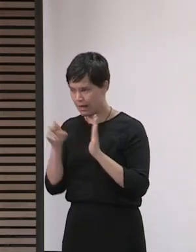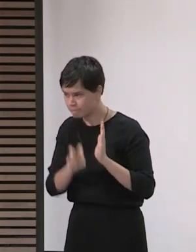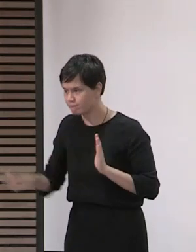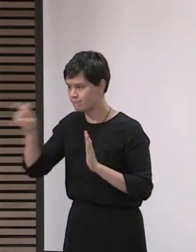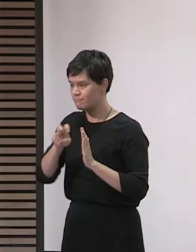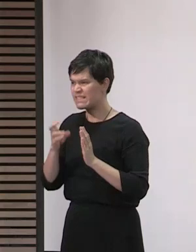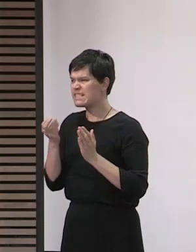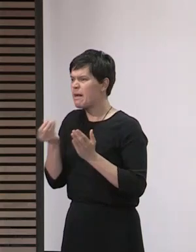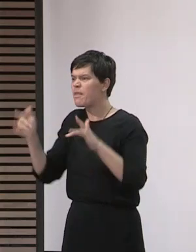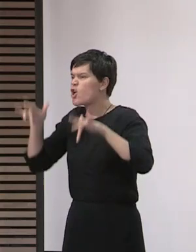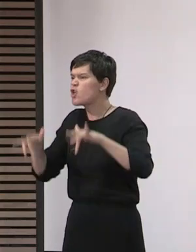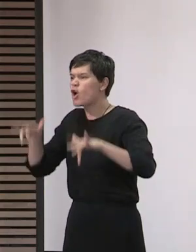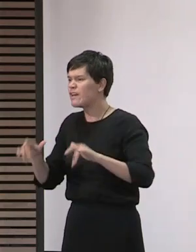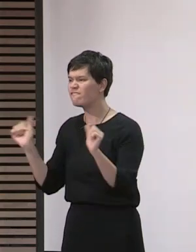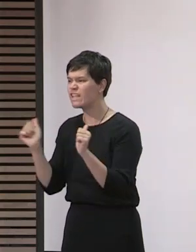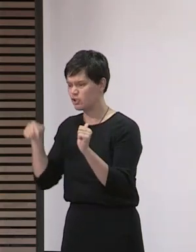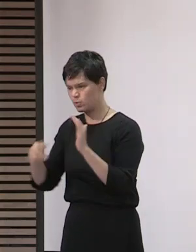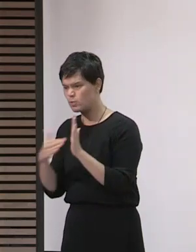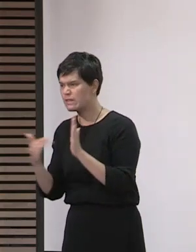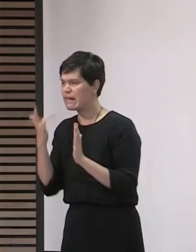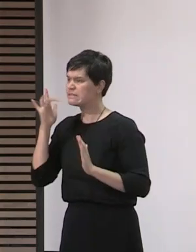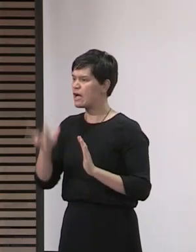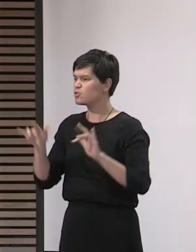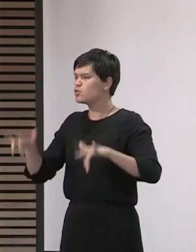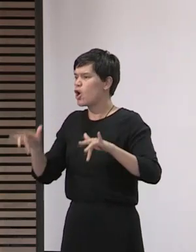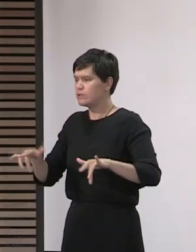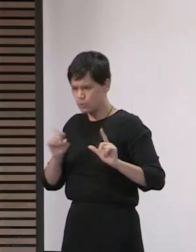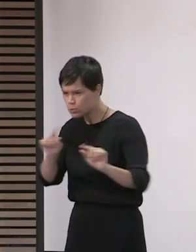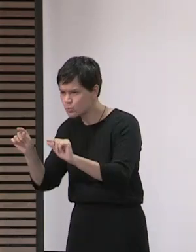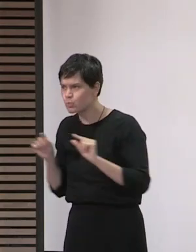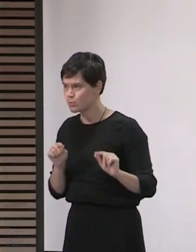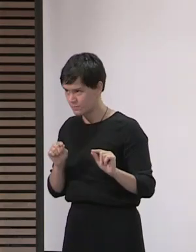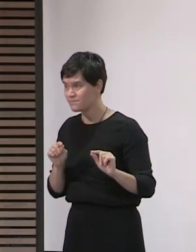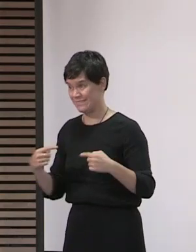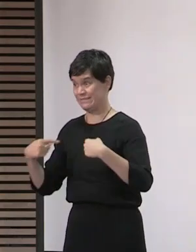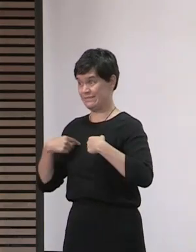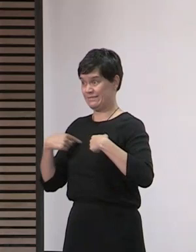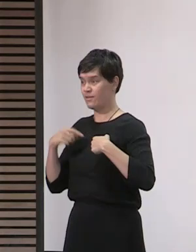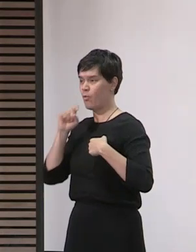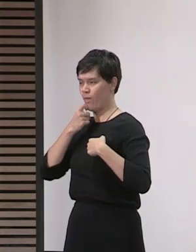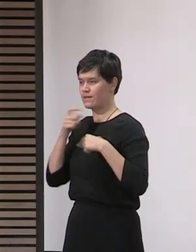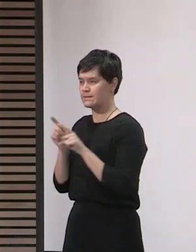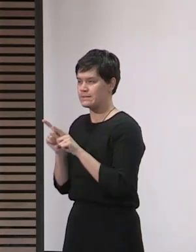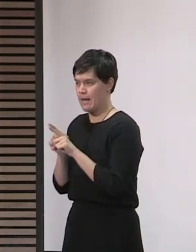urge anyone who is in a position to do so to help our recovery and support our local